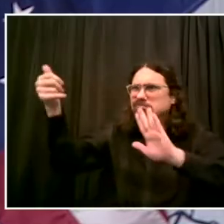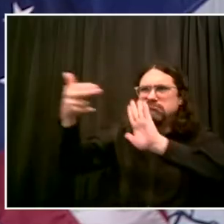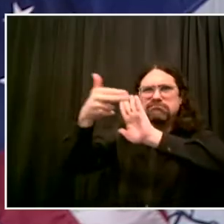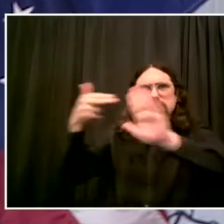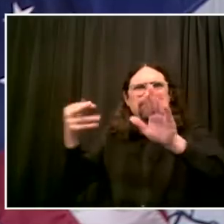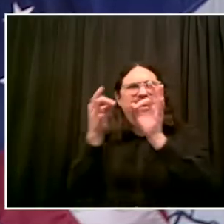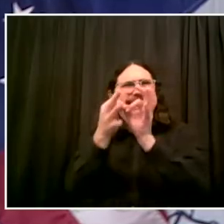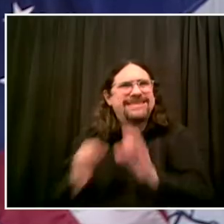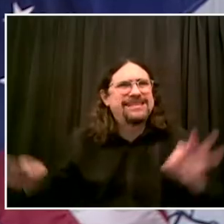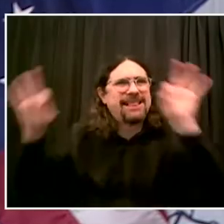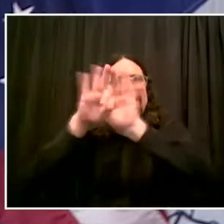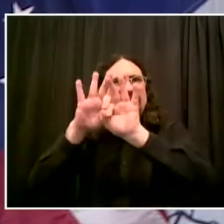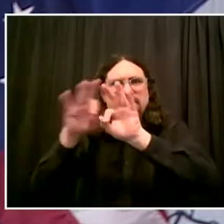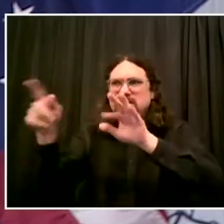CITY, THAT IS